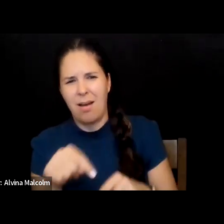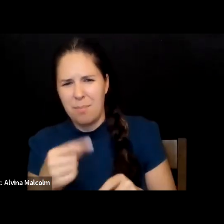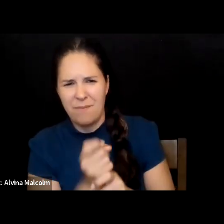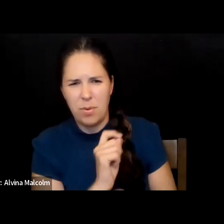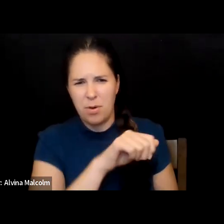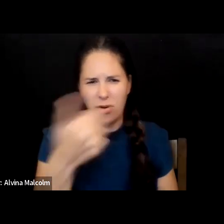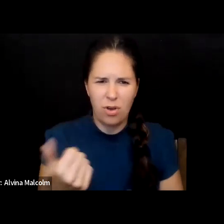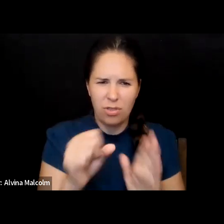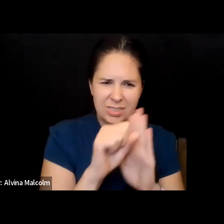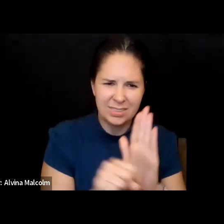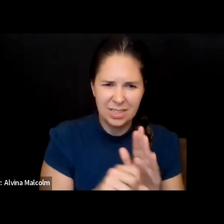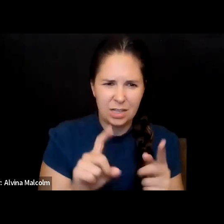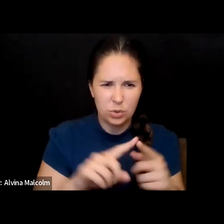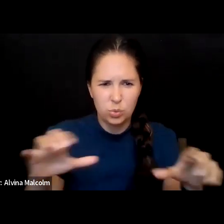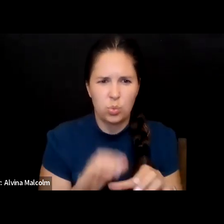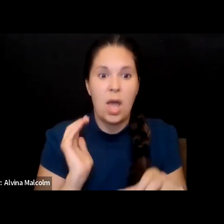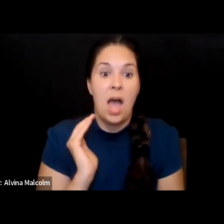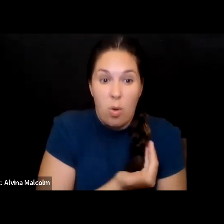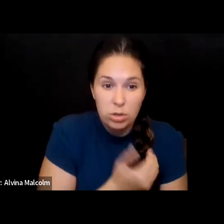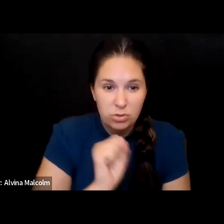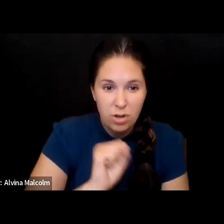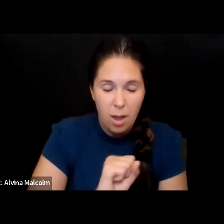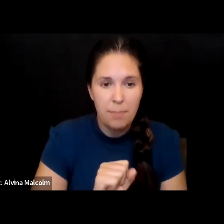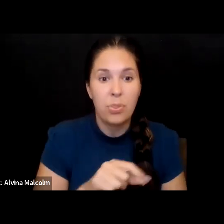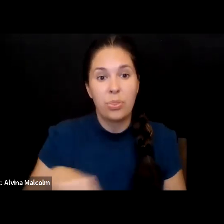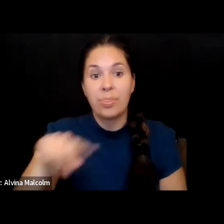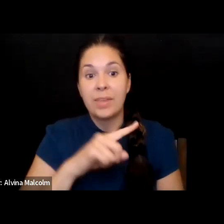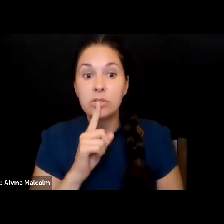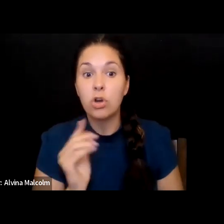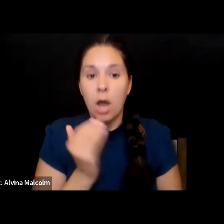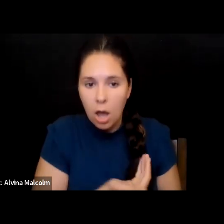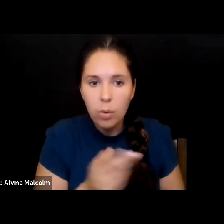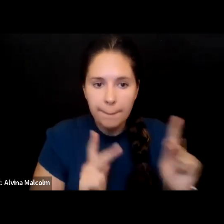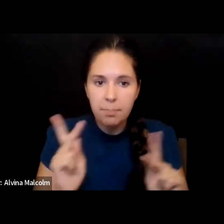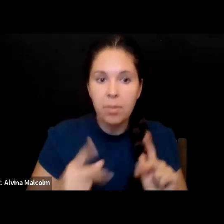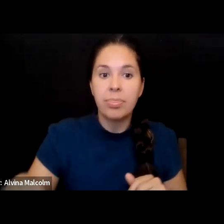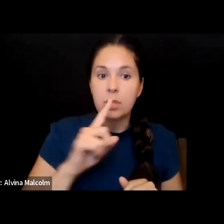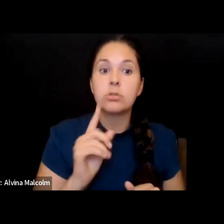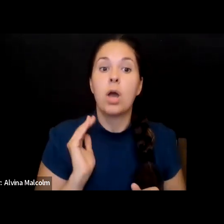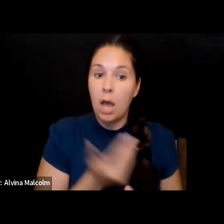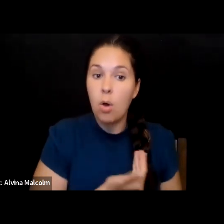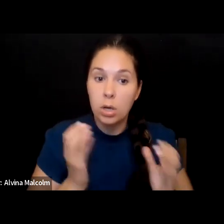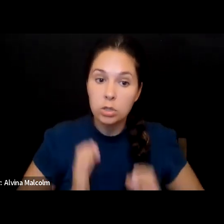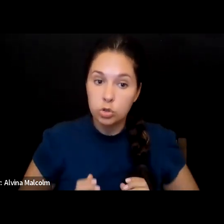open and doing that service. We don't need you to pay another entity to come